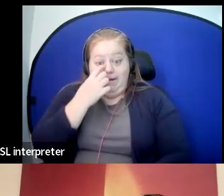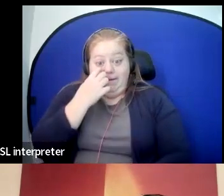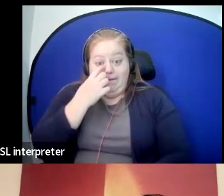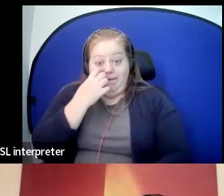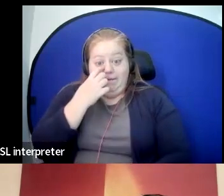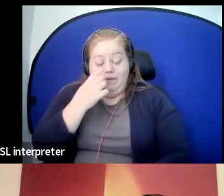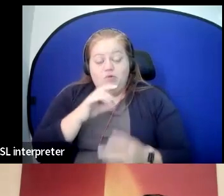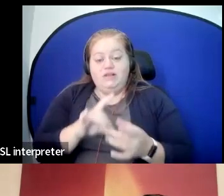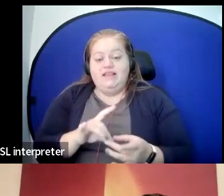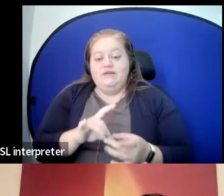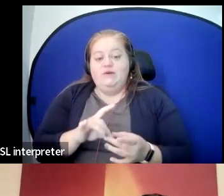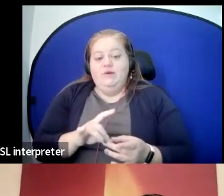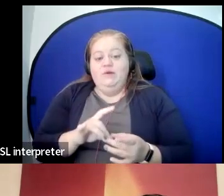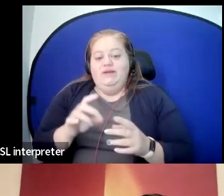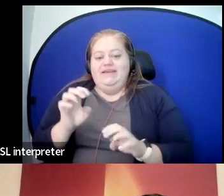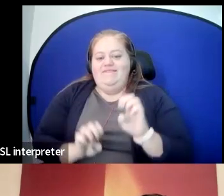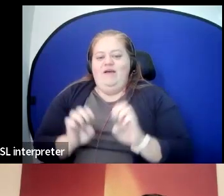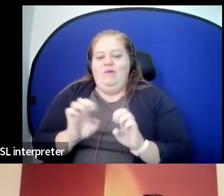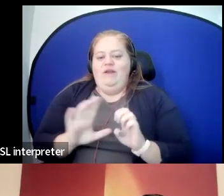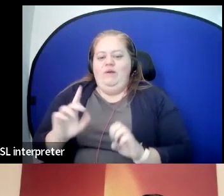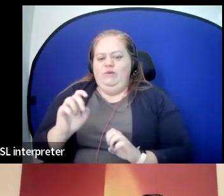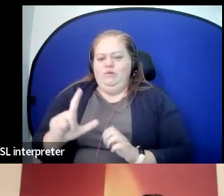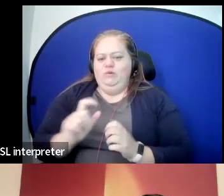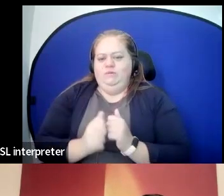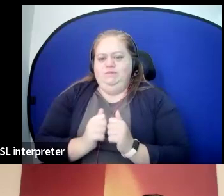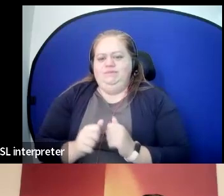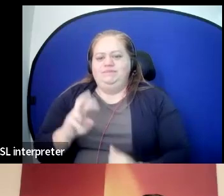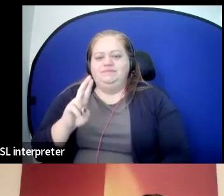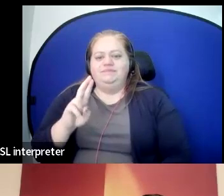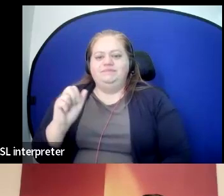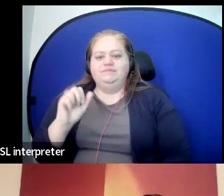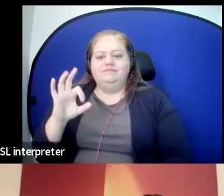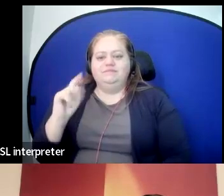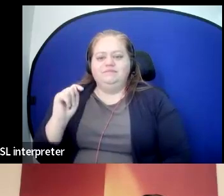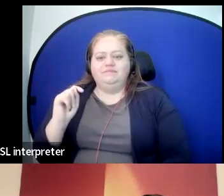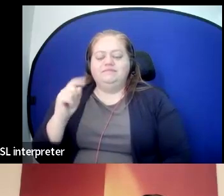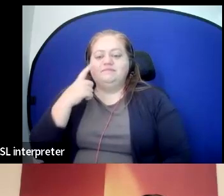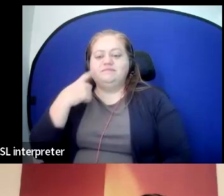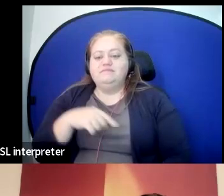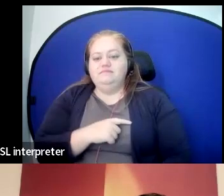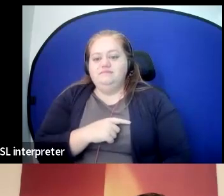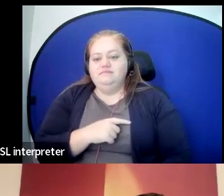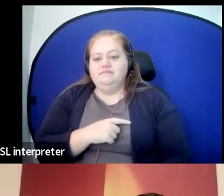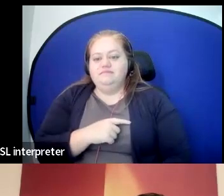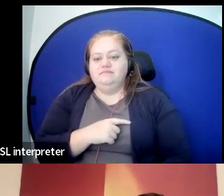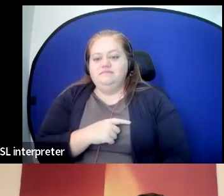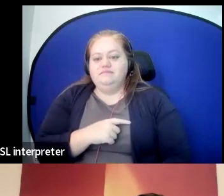on evaluating? I think in our case,